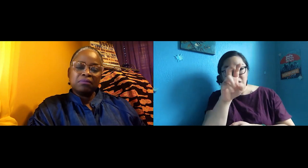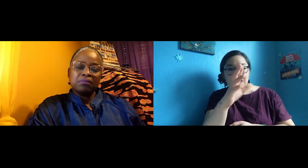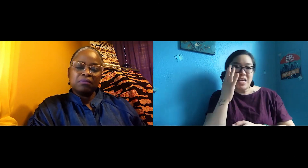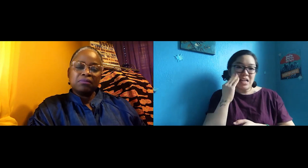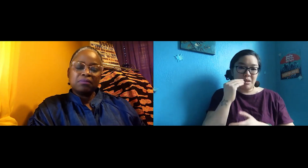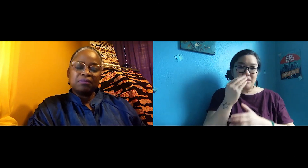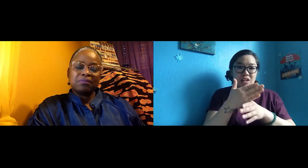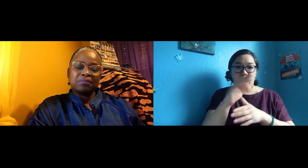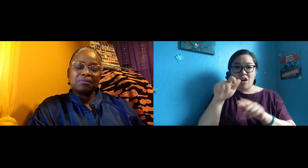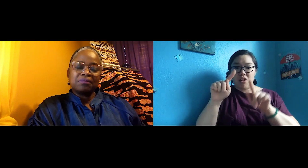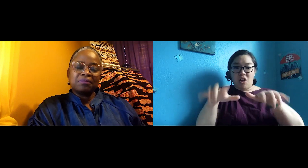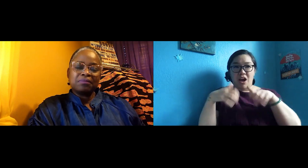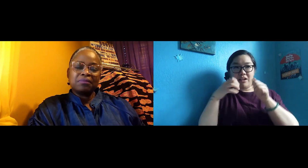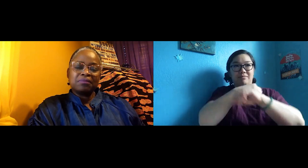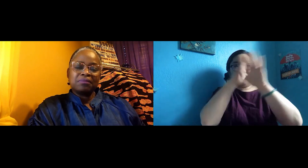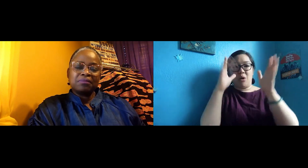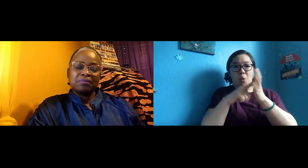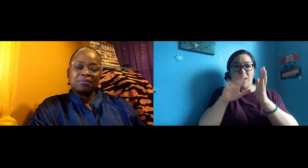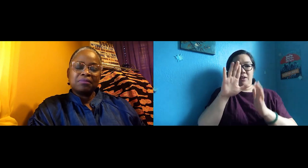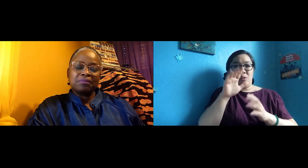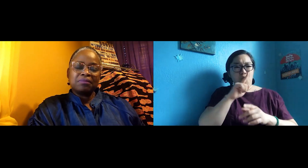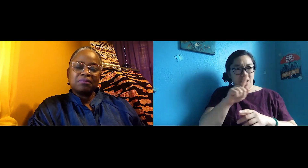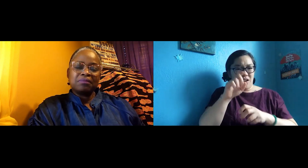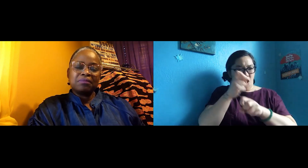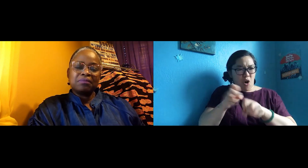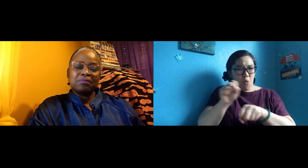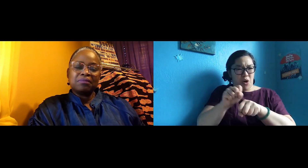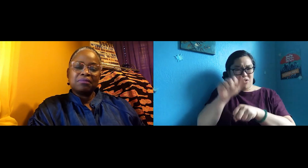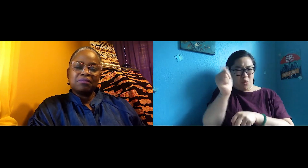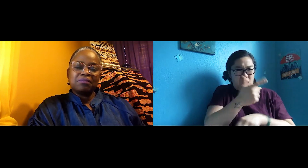a chance to listen and learn about your journey and experience to share with the audience, and